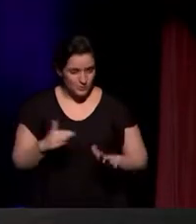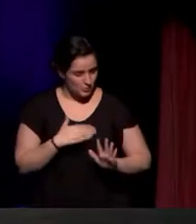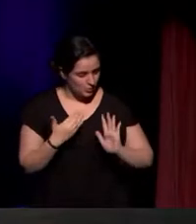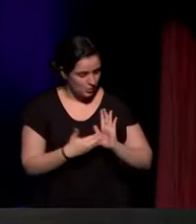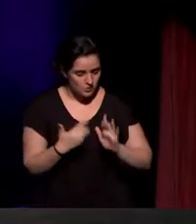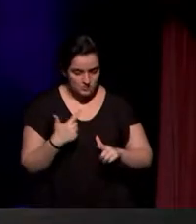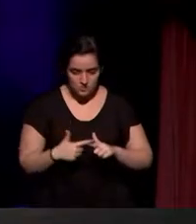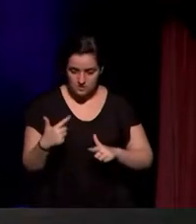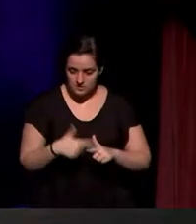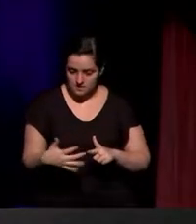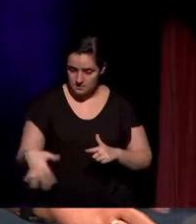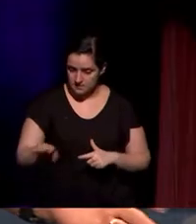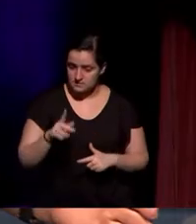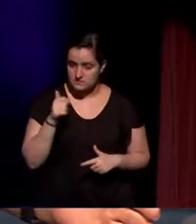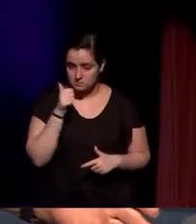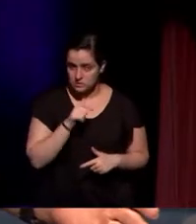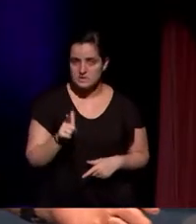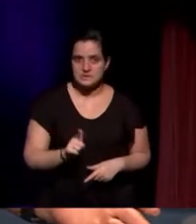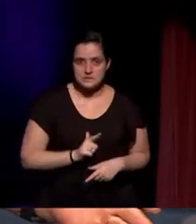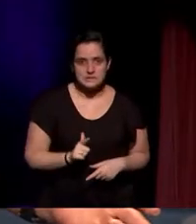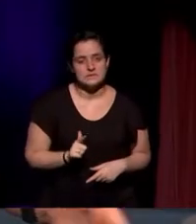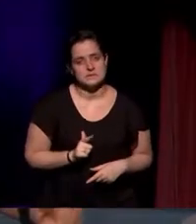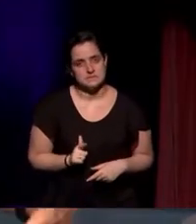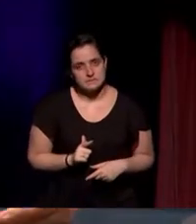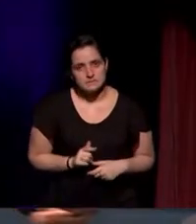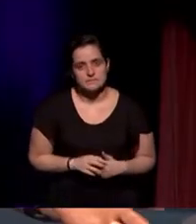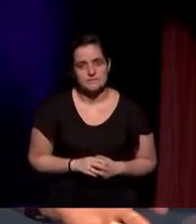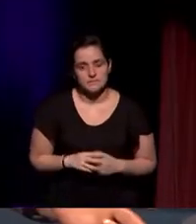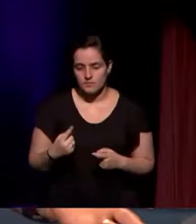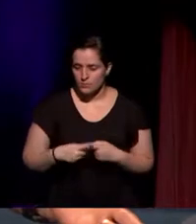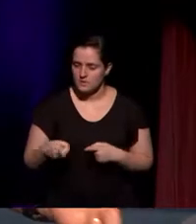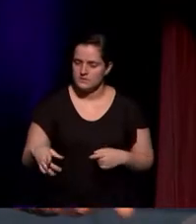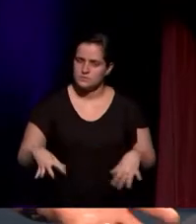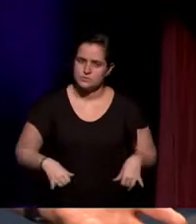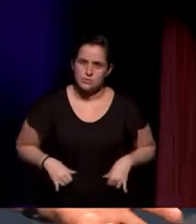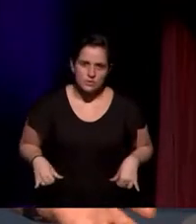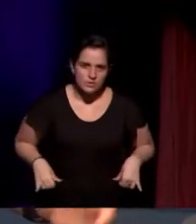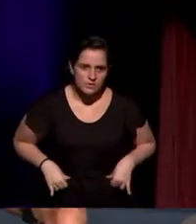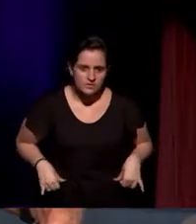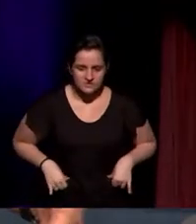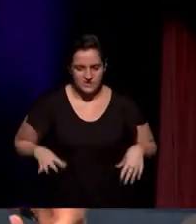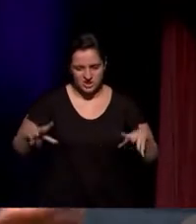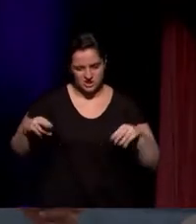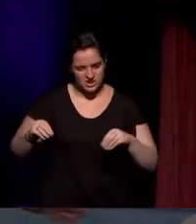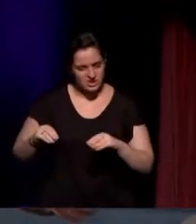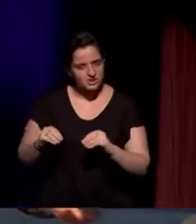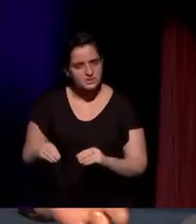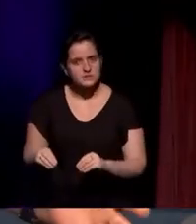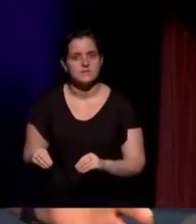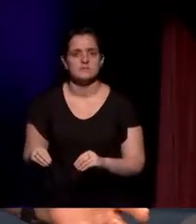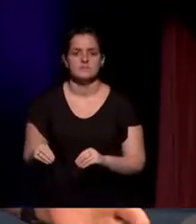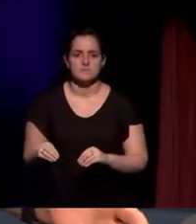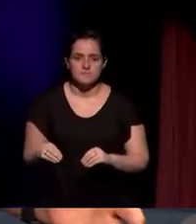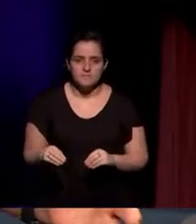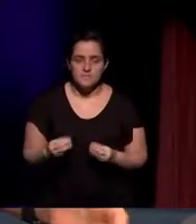that these women had, because they suffered harassment, oftentimes they were pregnant